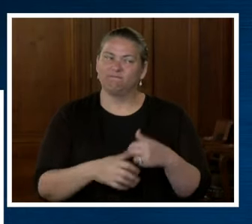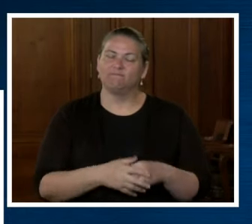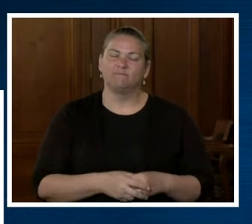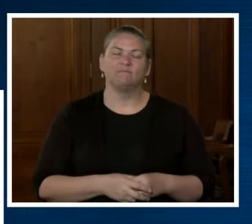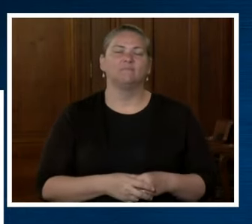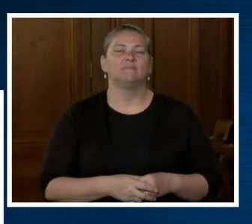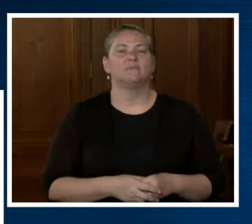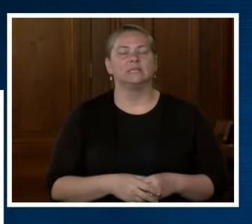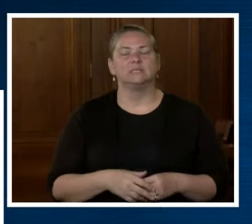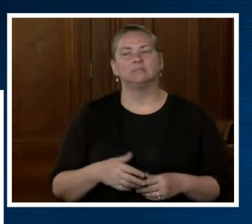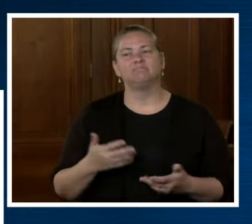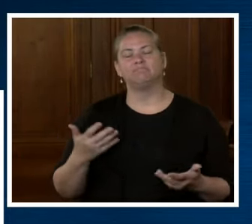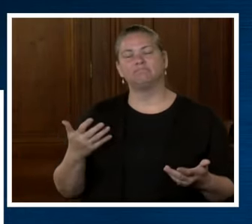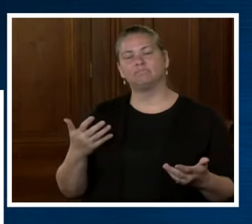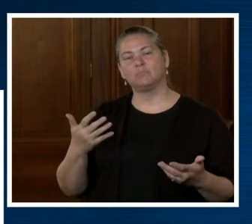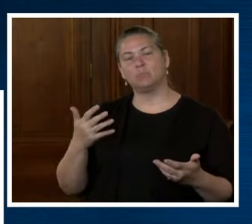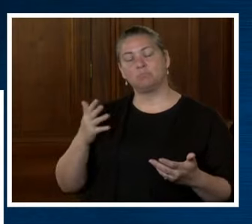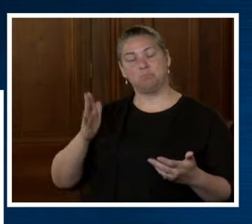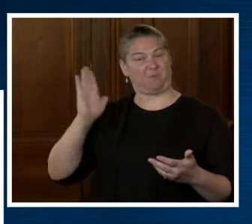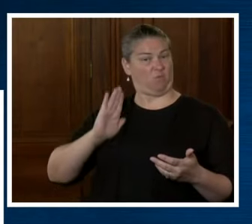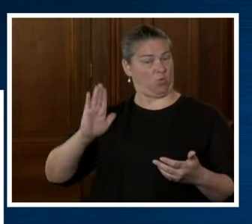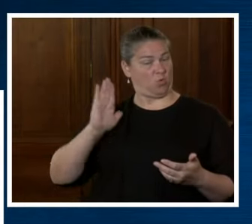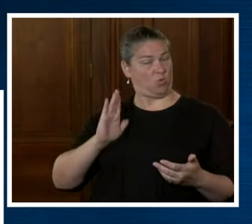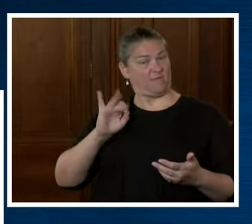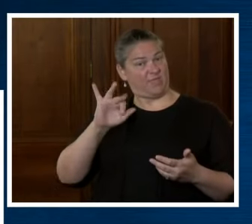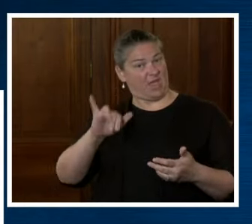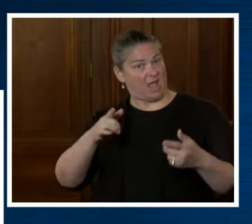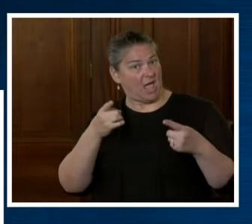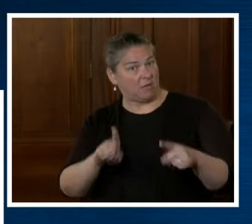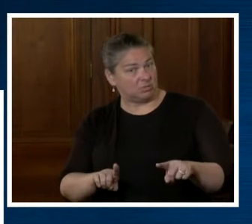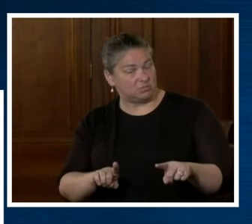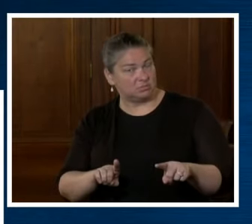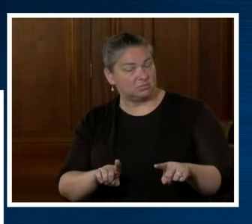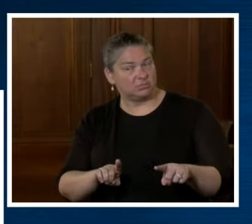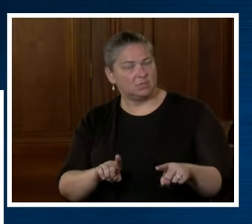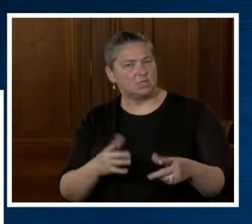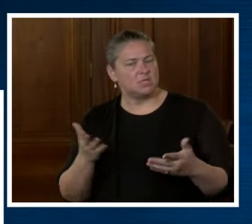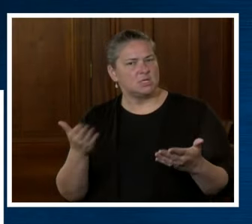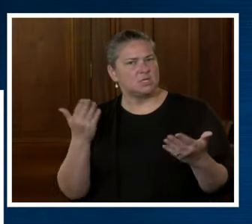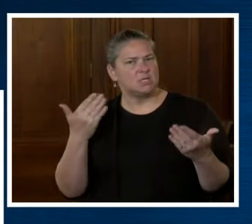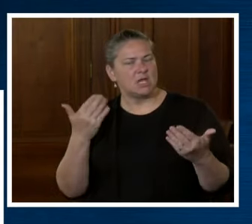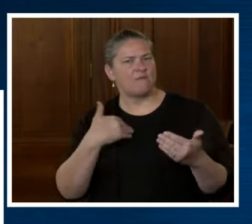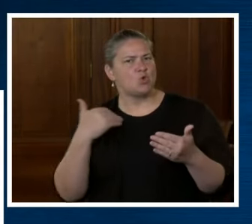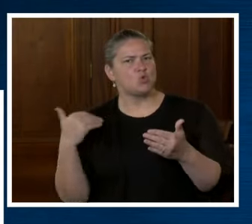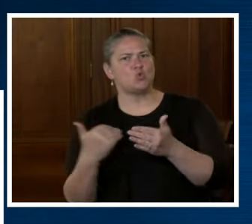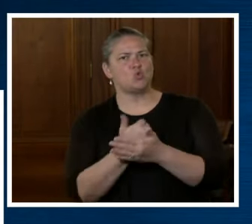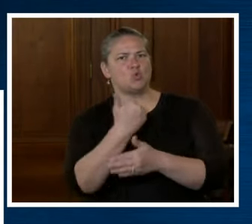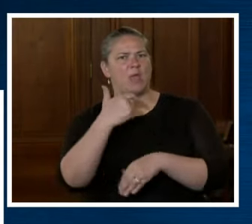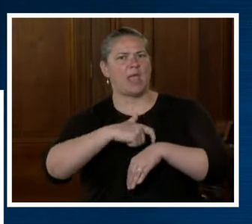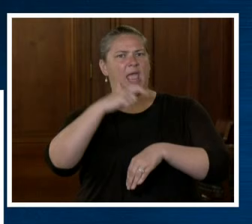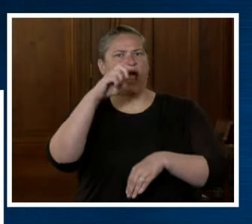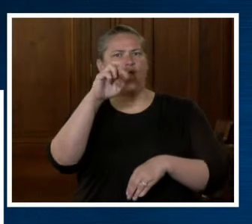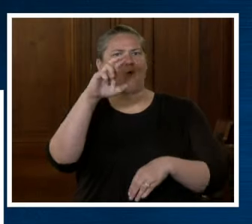IT'S GOING TO MAKE IT HARDER TO MAKE CHANGES ME WE NEED, AUTHORIZED MAKE CHANGES THAT WE